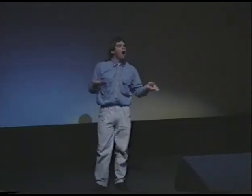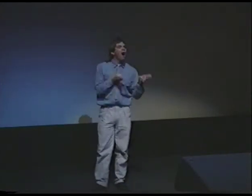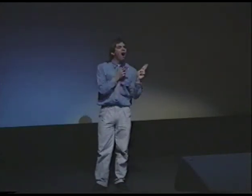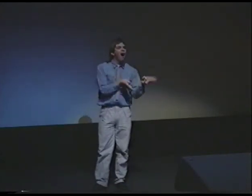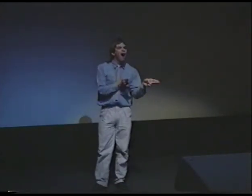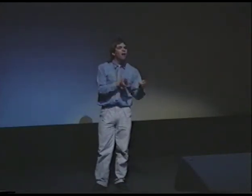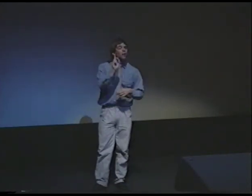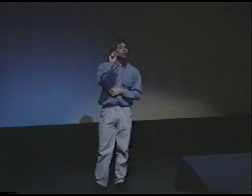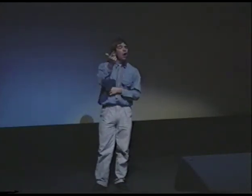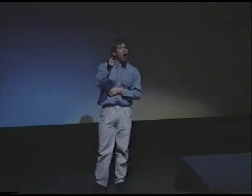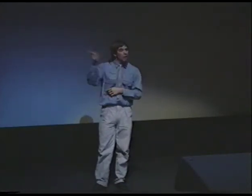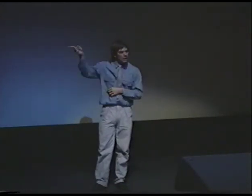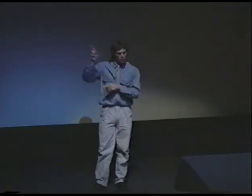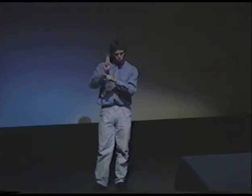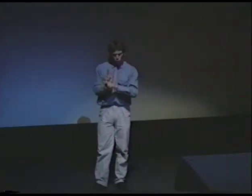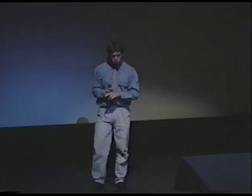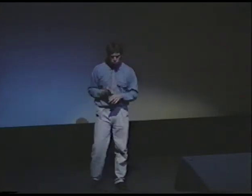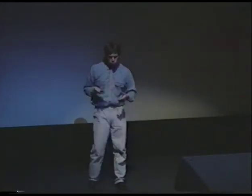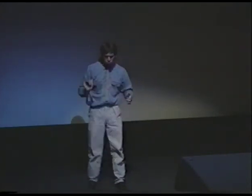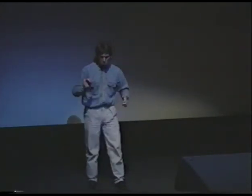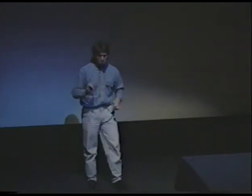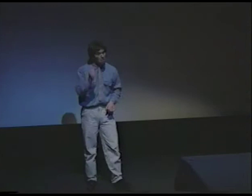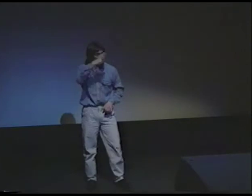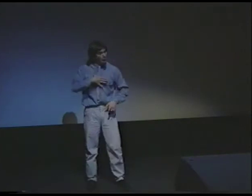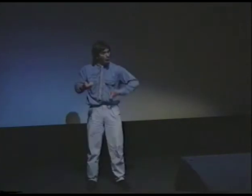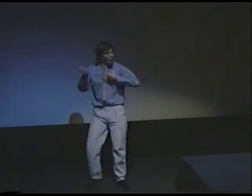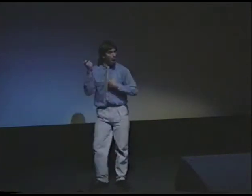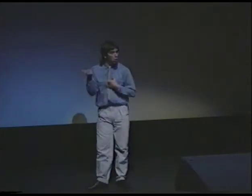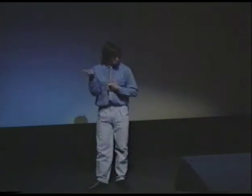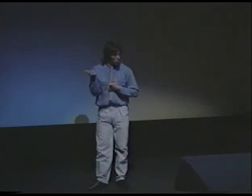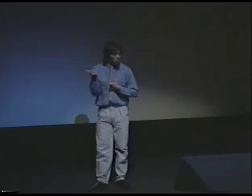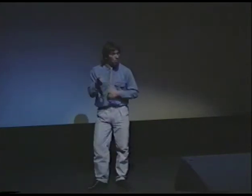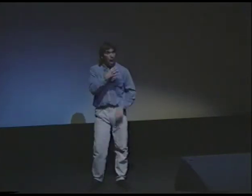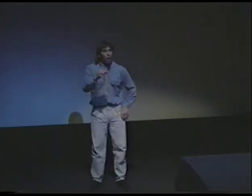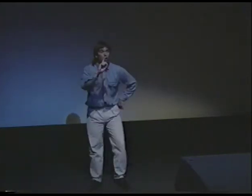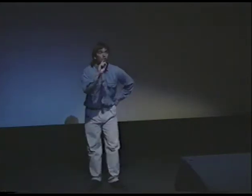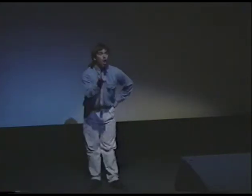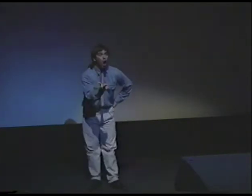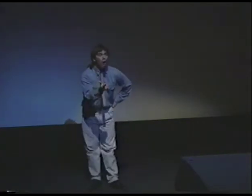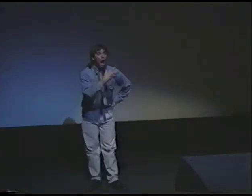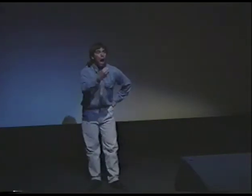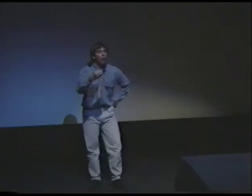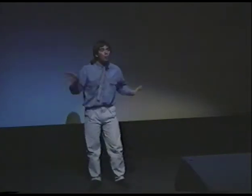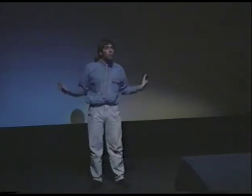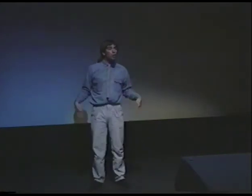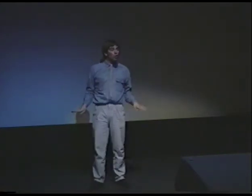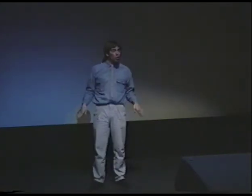So I'll demonstrate this with his hunting dog famous situation.